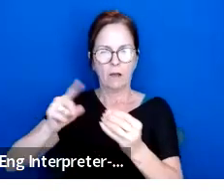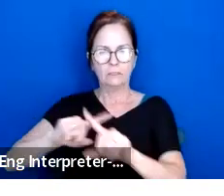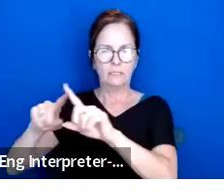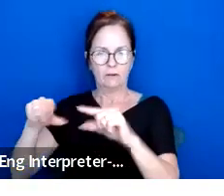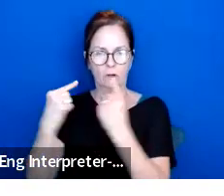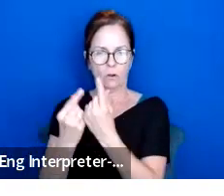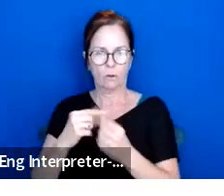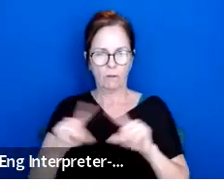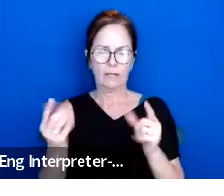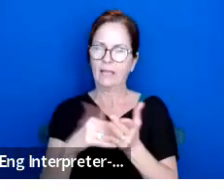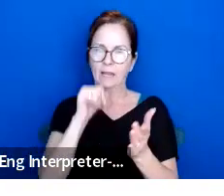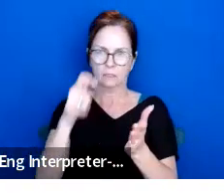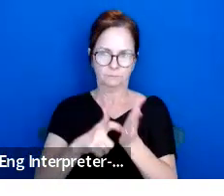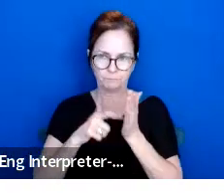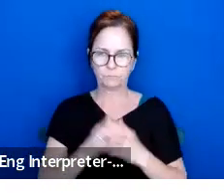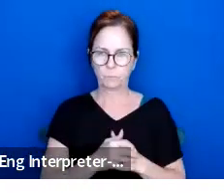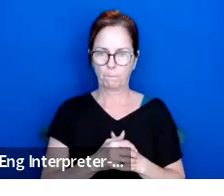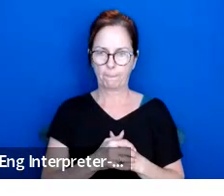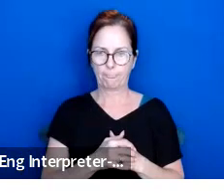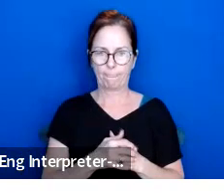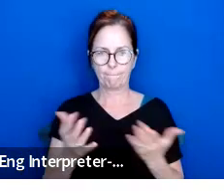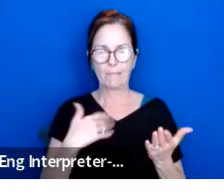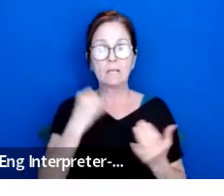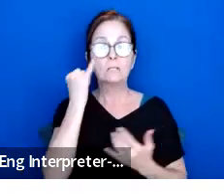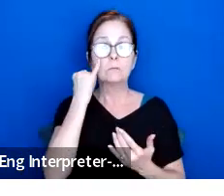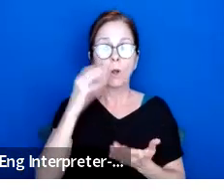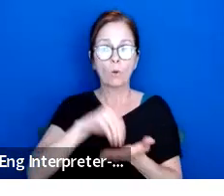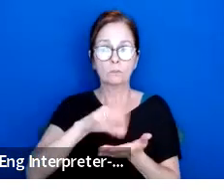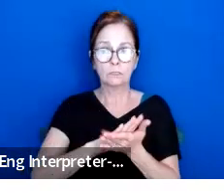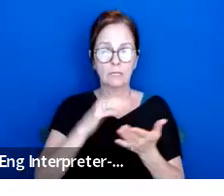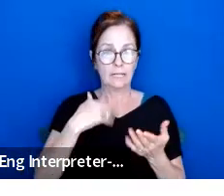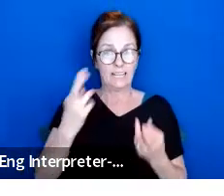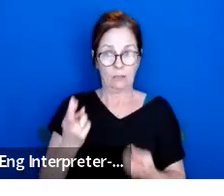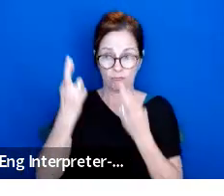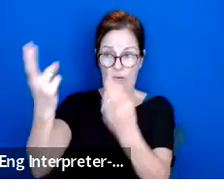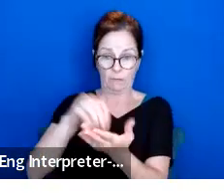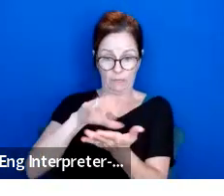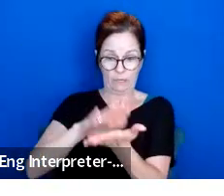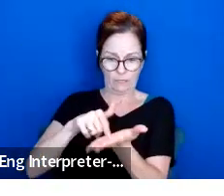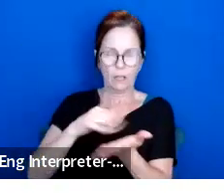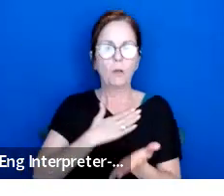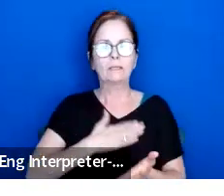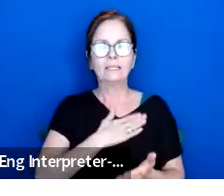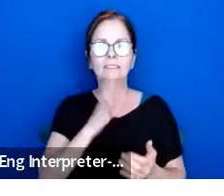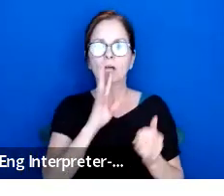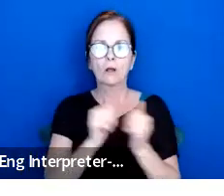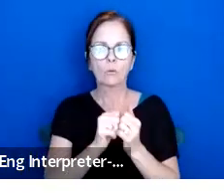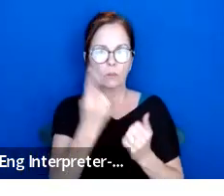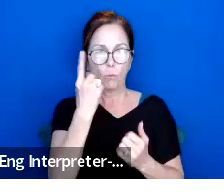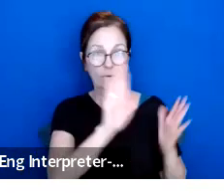Thank you. And if it does show up on your. And recommendations, please talk to your, one of your union reps immediately.